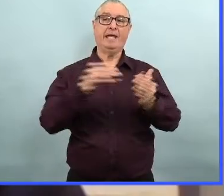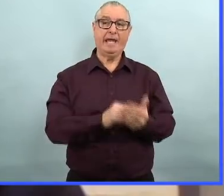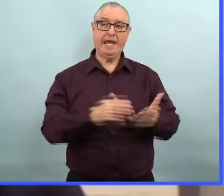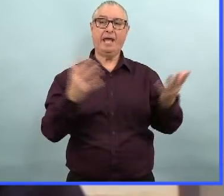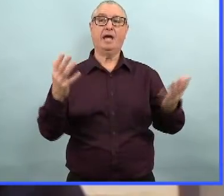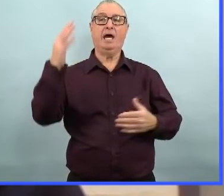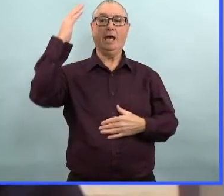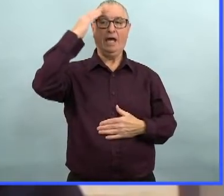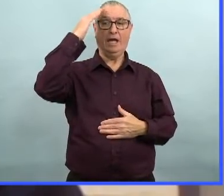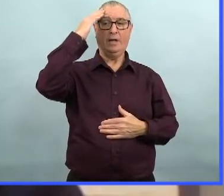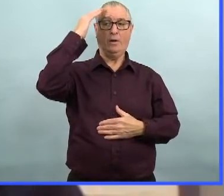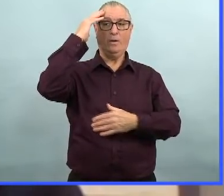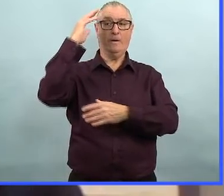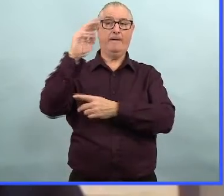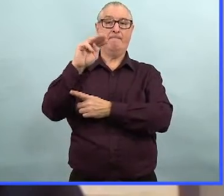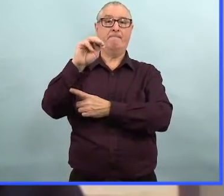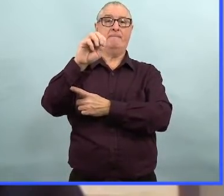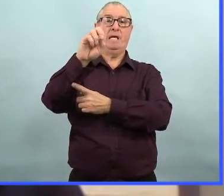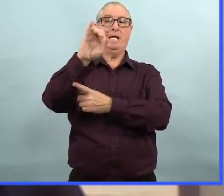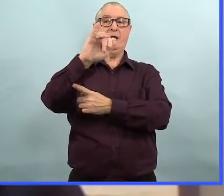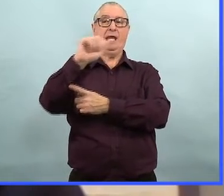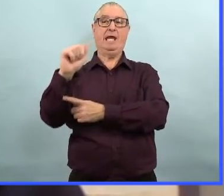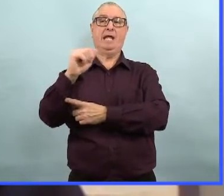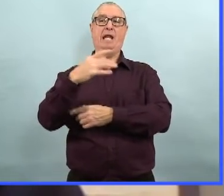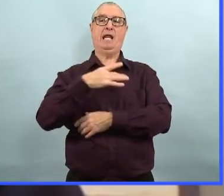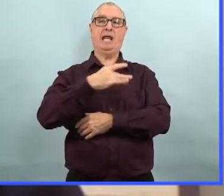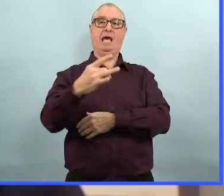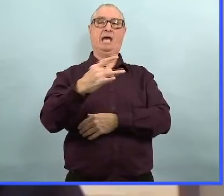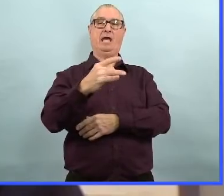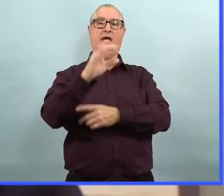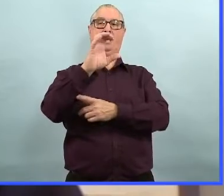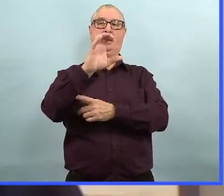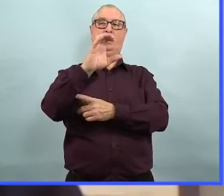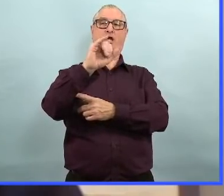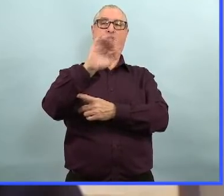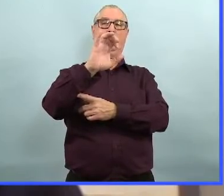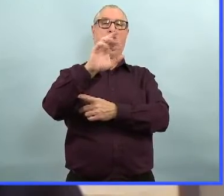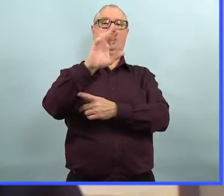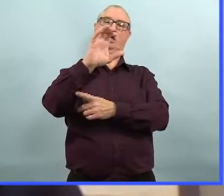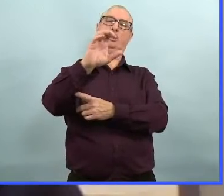time uh omicron is still going to be here so we have to be prepared that when when we say